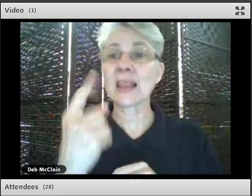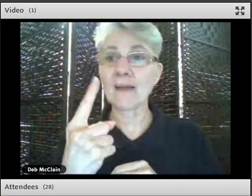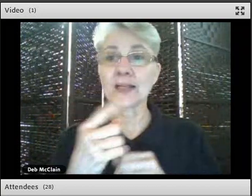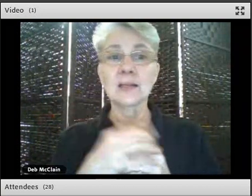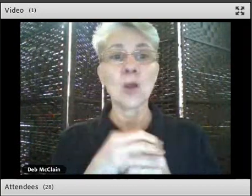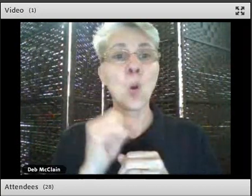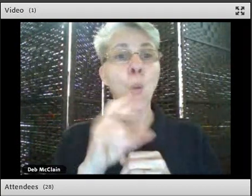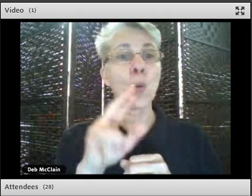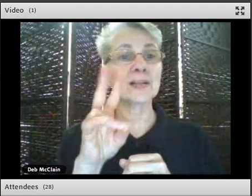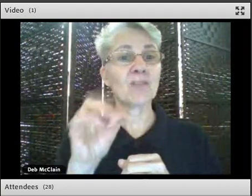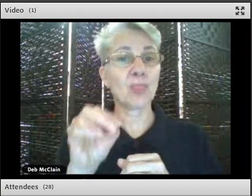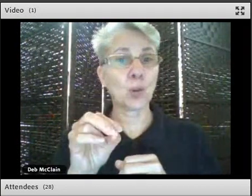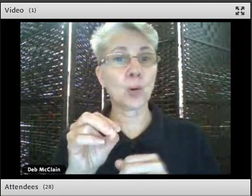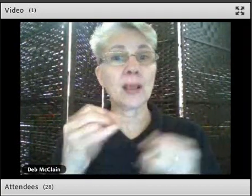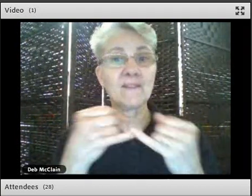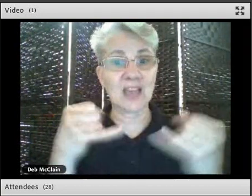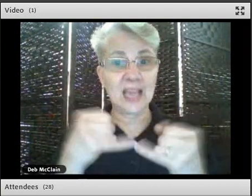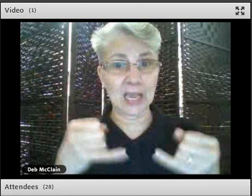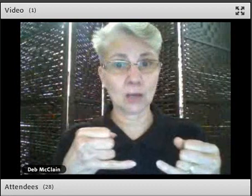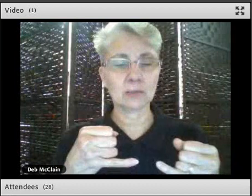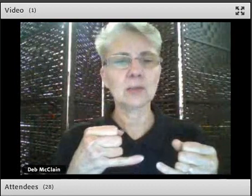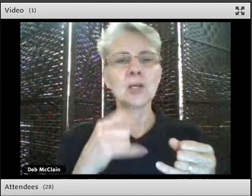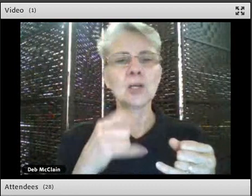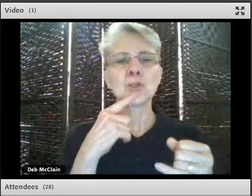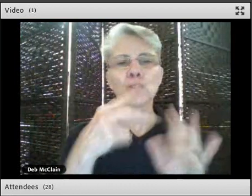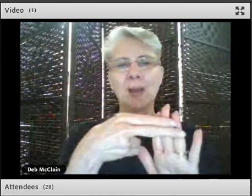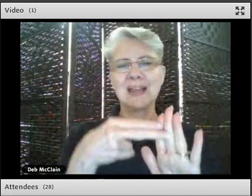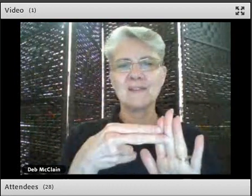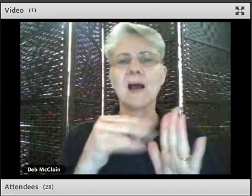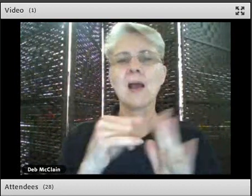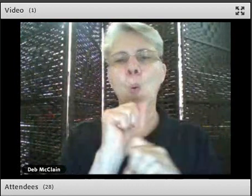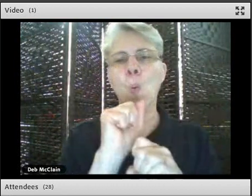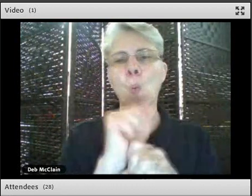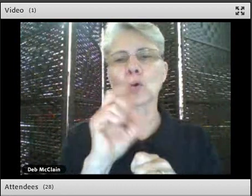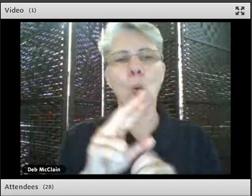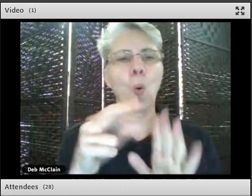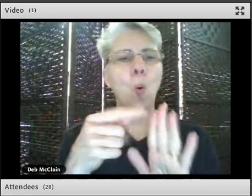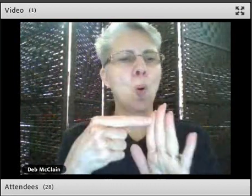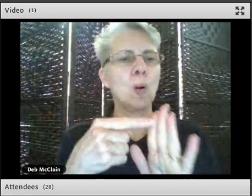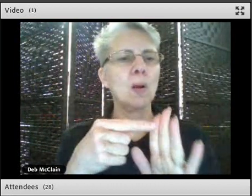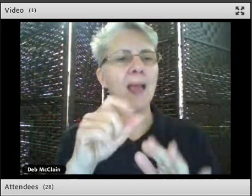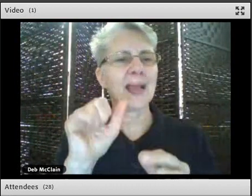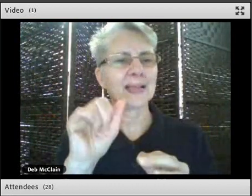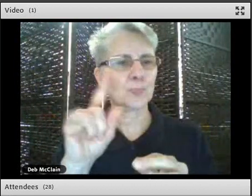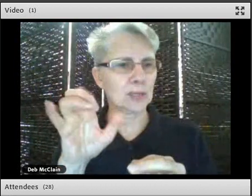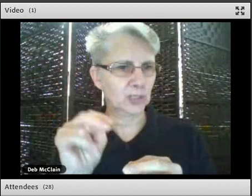They are asking us not to use the 740 field for this purpose.